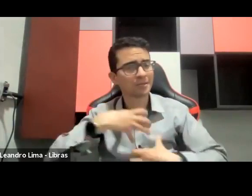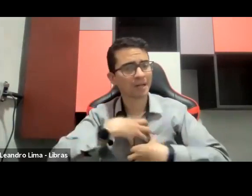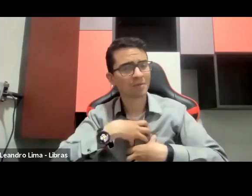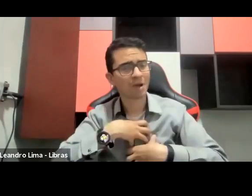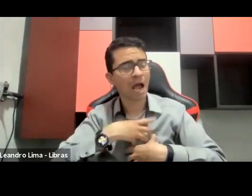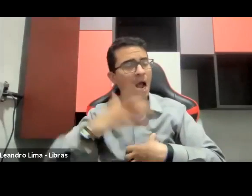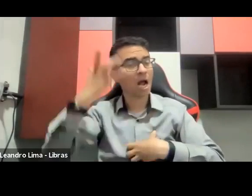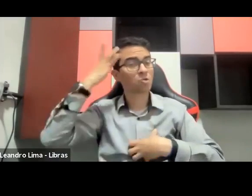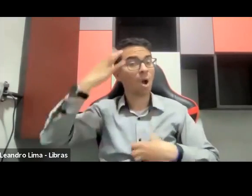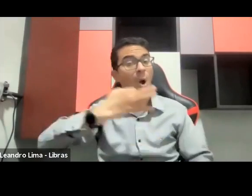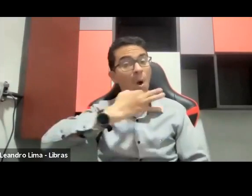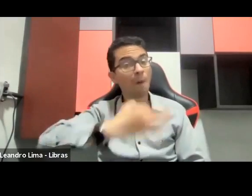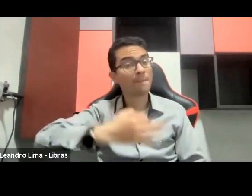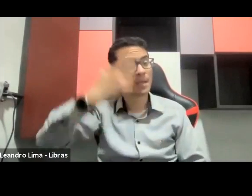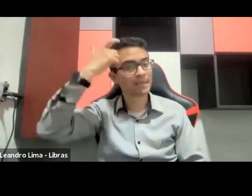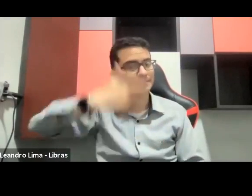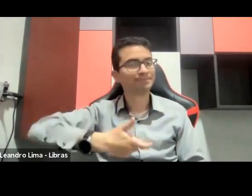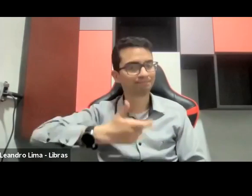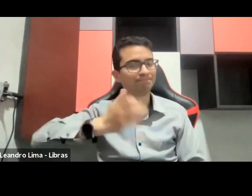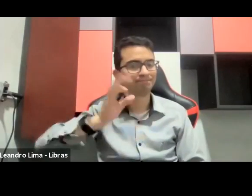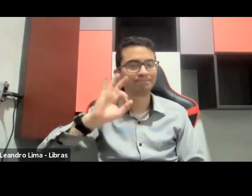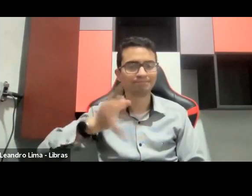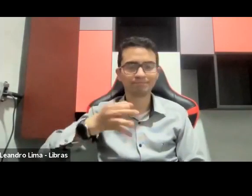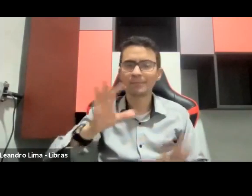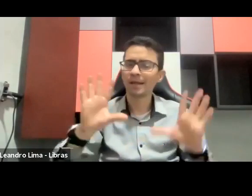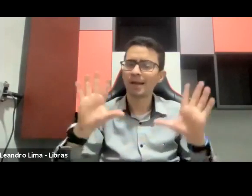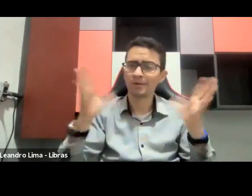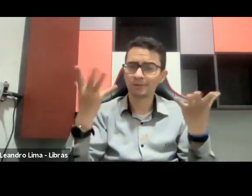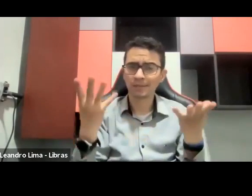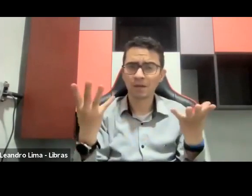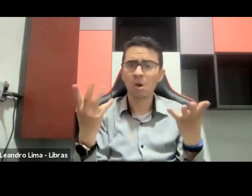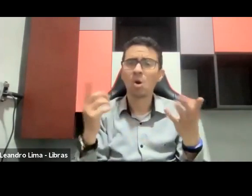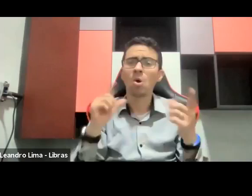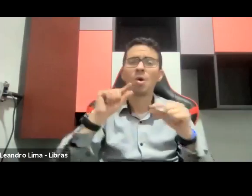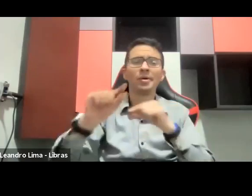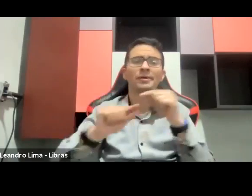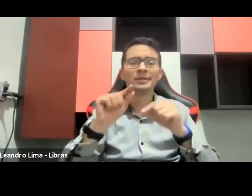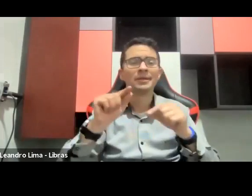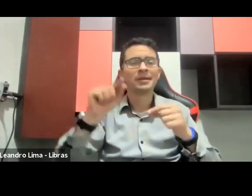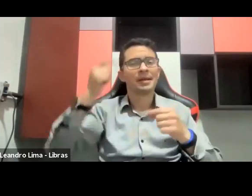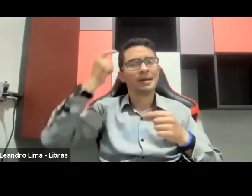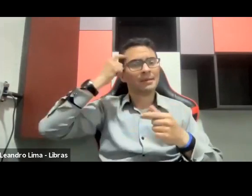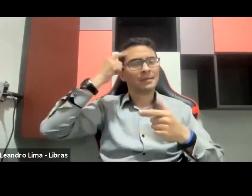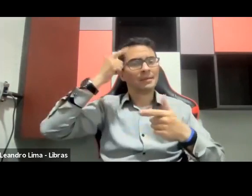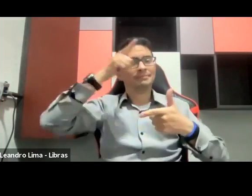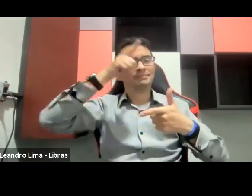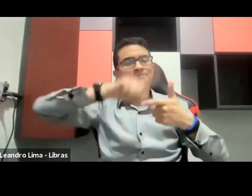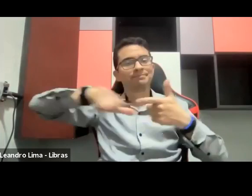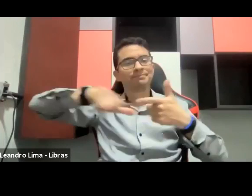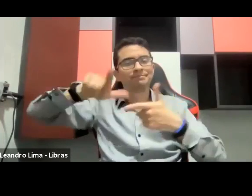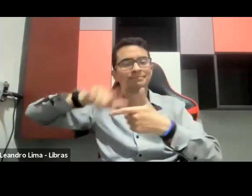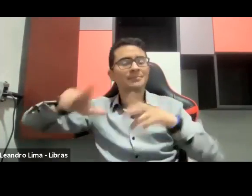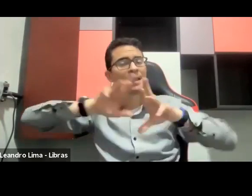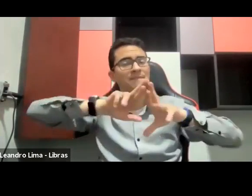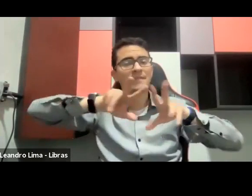i think it i think it might turn out. that there were different things are important.